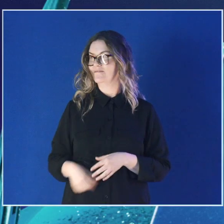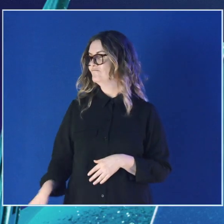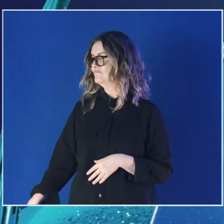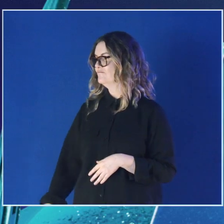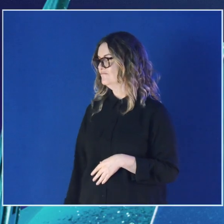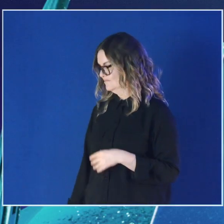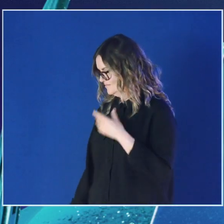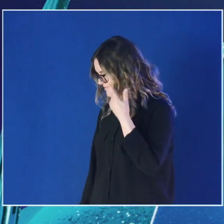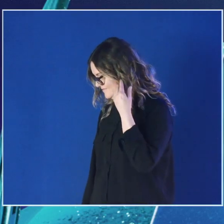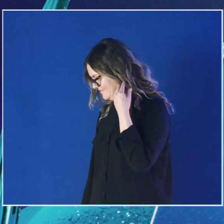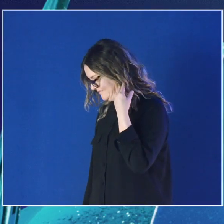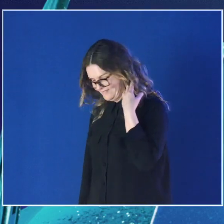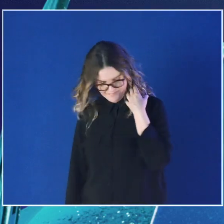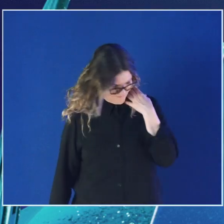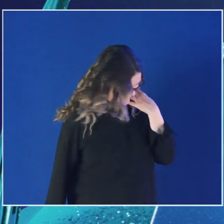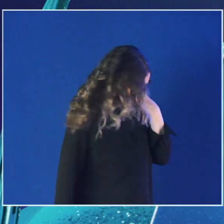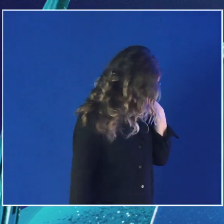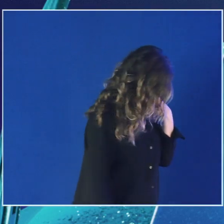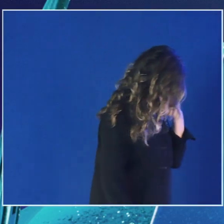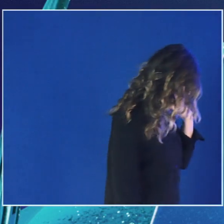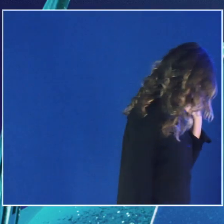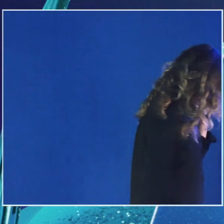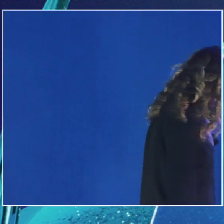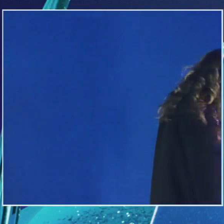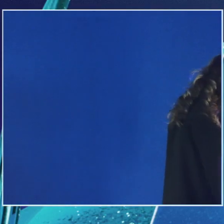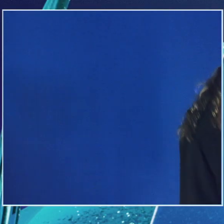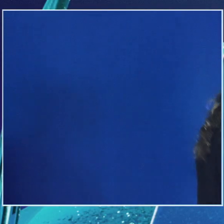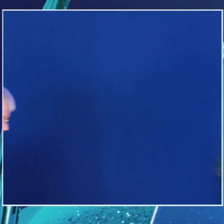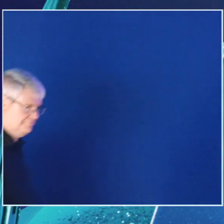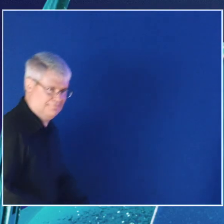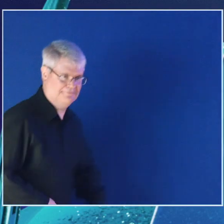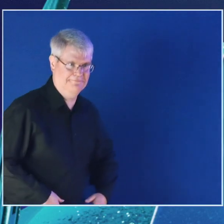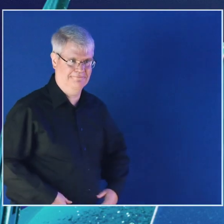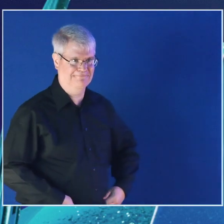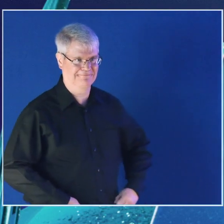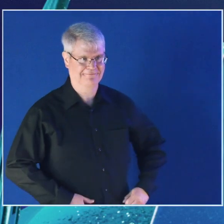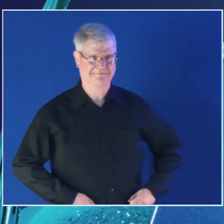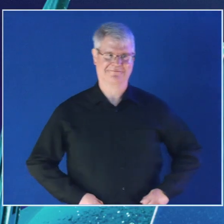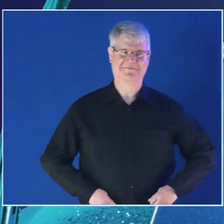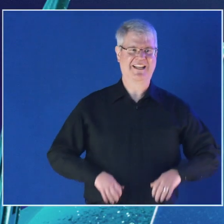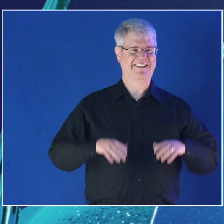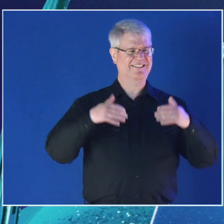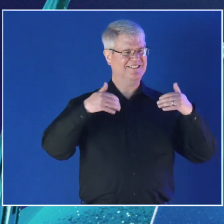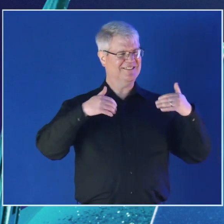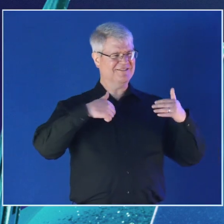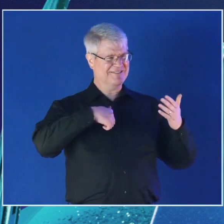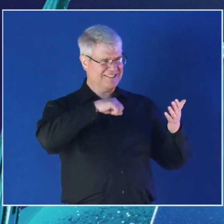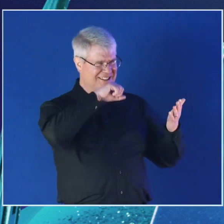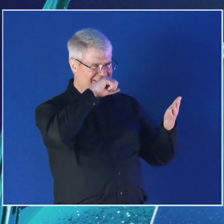I love how we're creating a more coherent experience for the sign language community, and then everyone